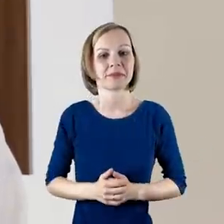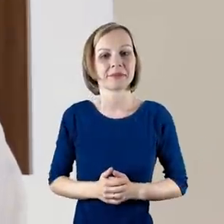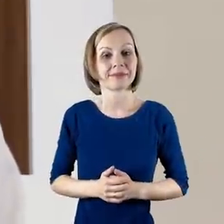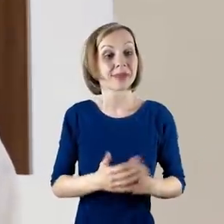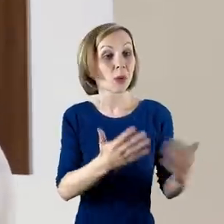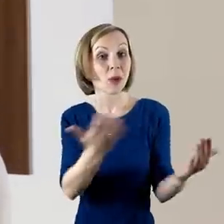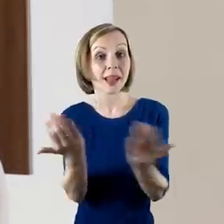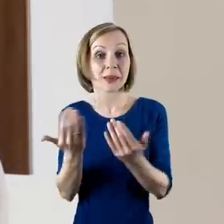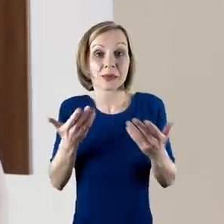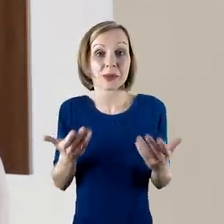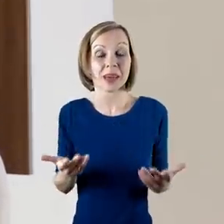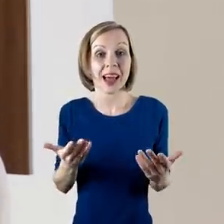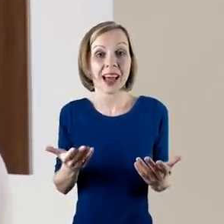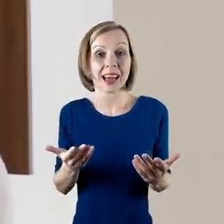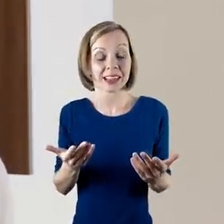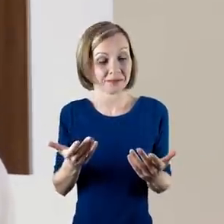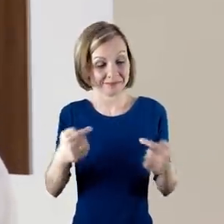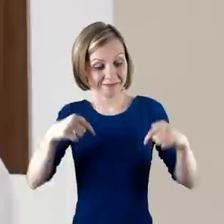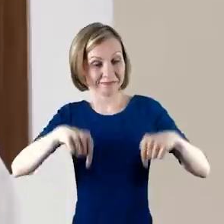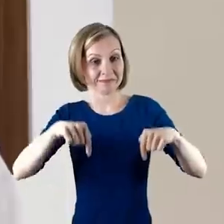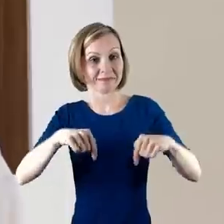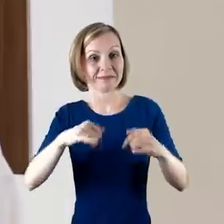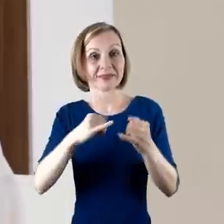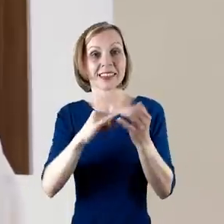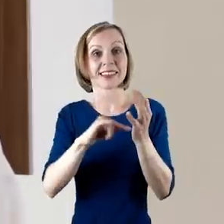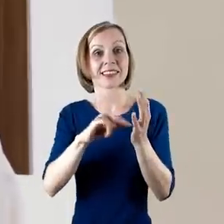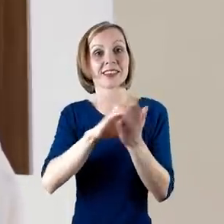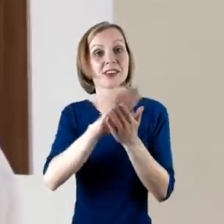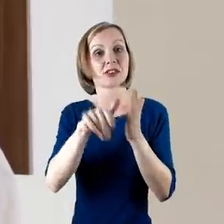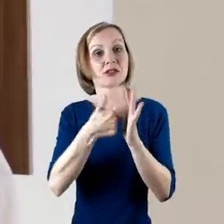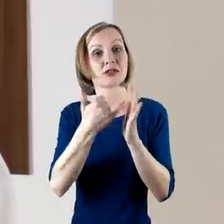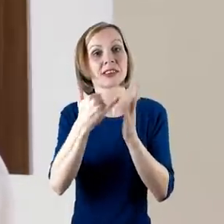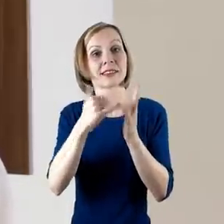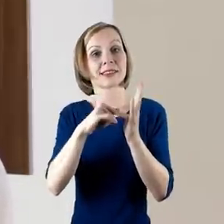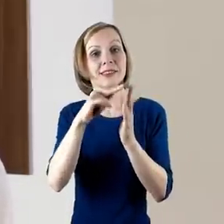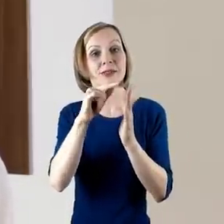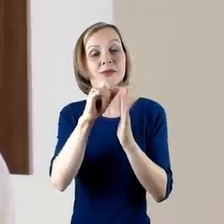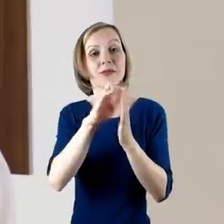Welcome to our service today, brought to you from St. Christopher's Church in Hanwell, West London.